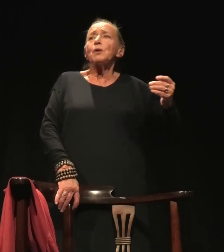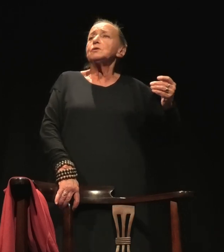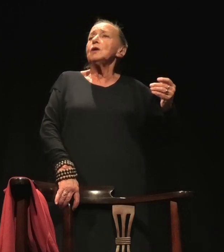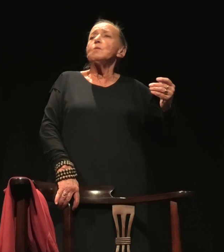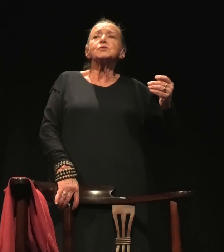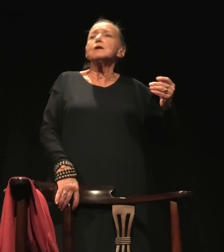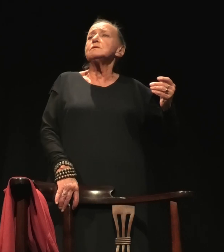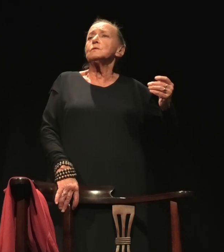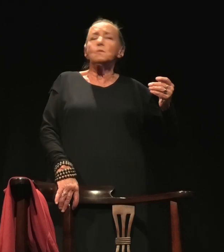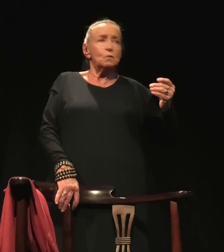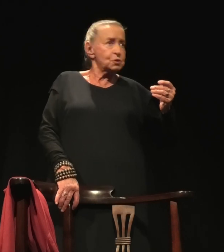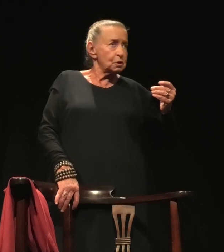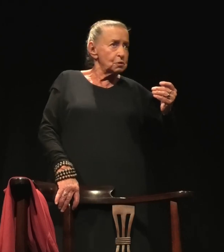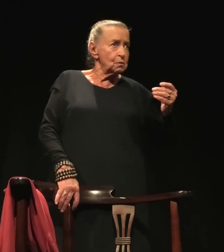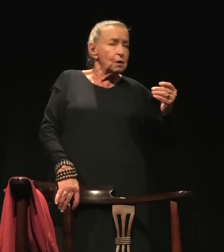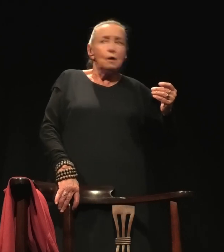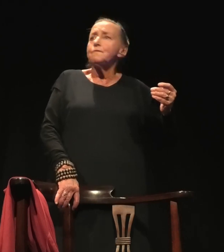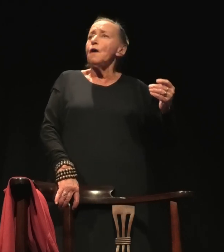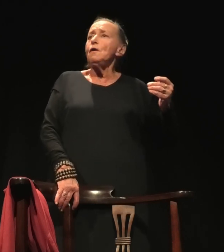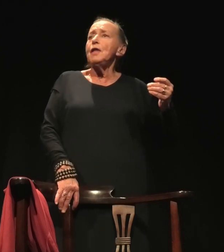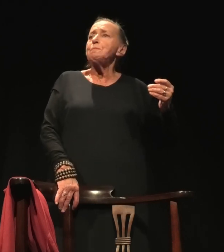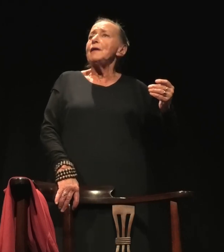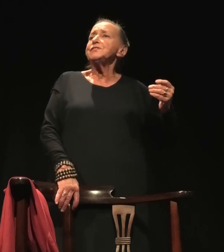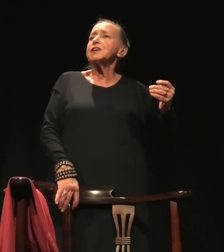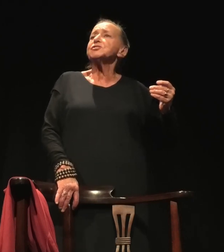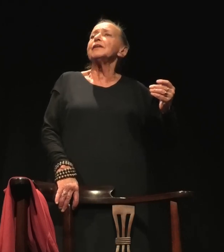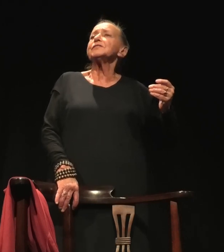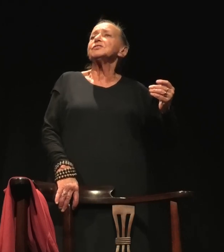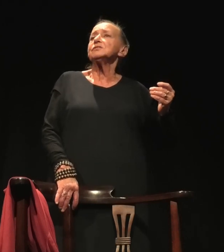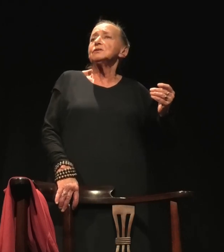"My little Chamberlain, surely you joke!